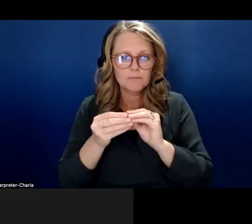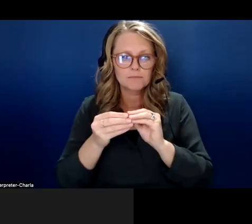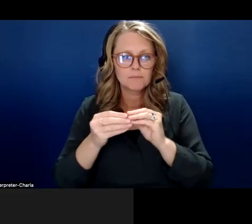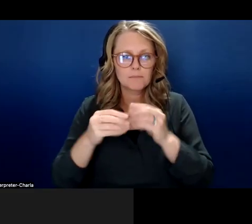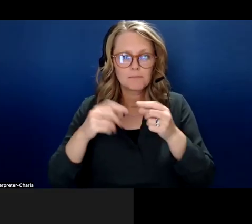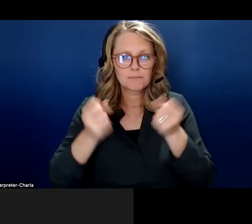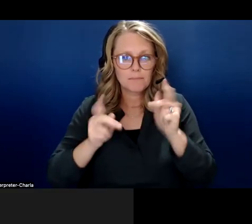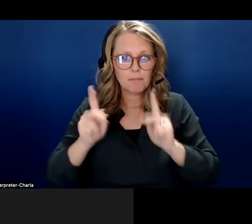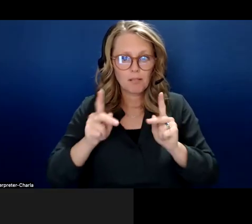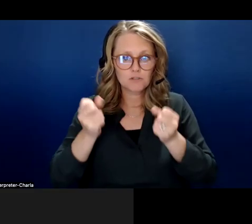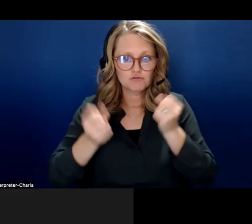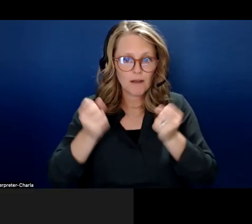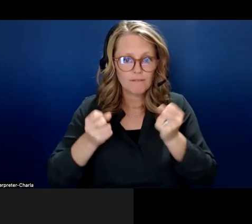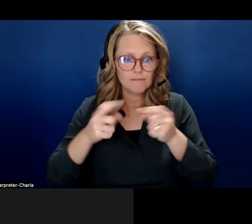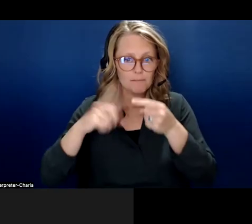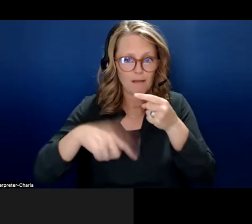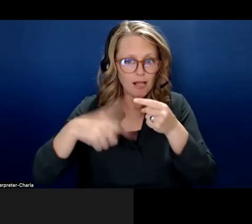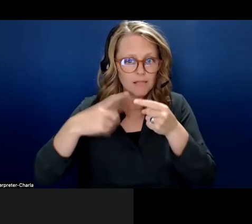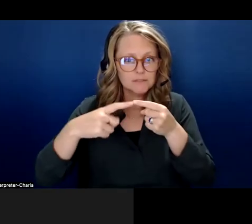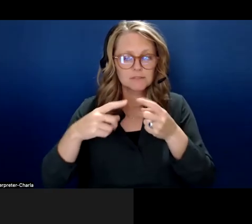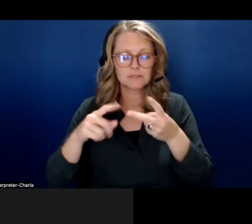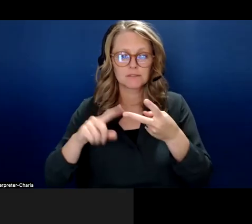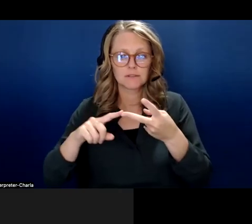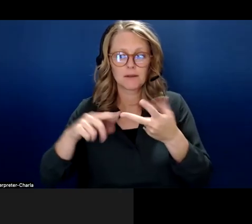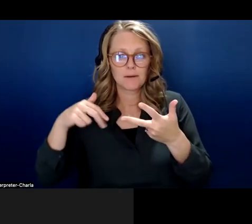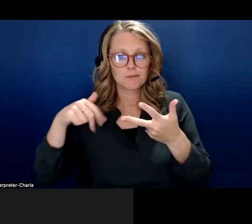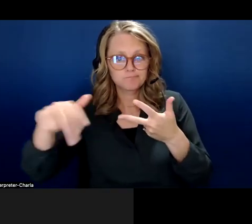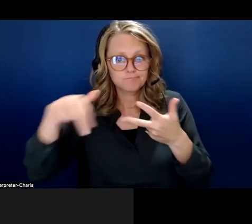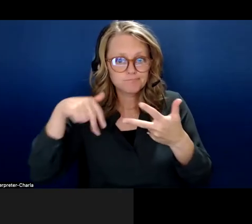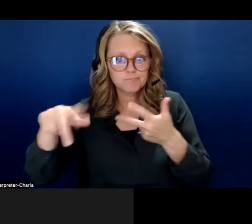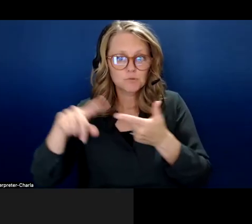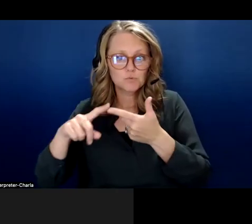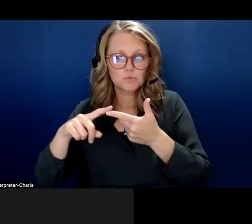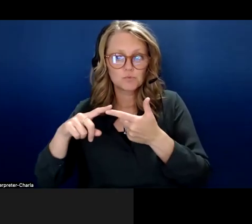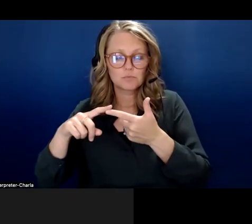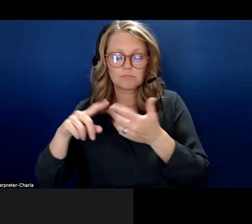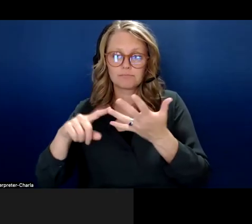which is also al always a concern or emergency vehicles are you do planning on capturing